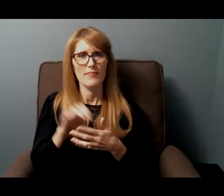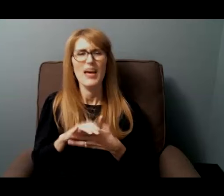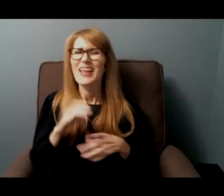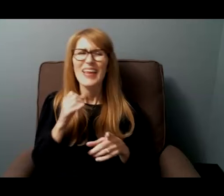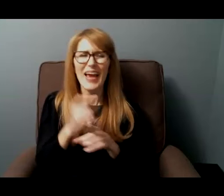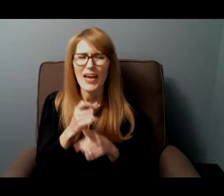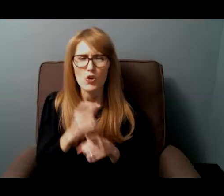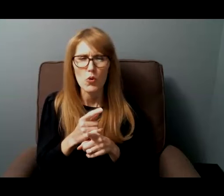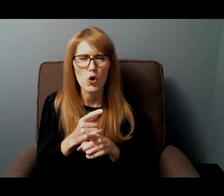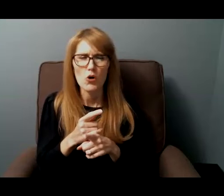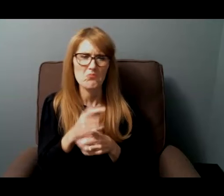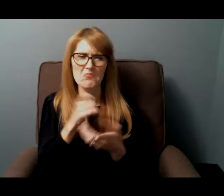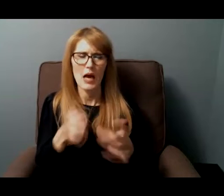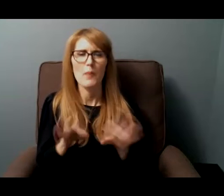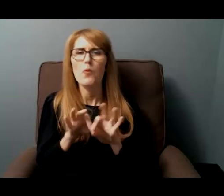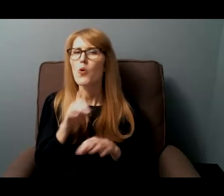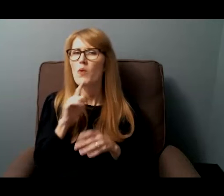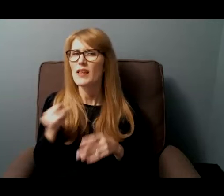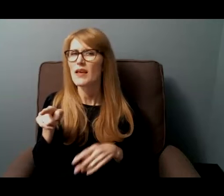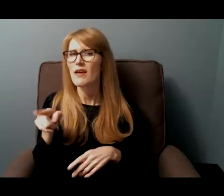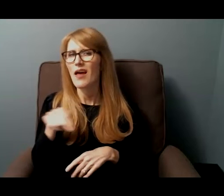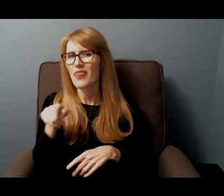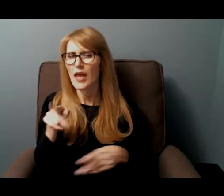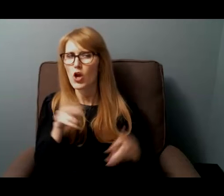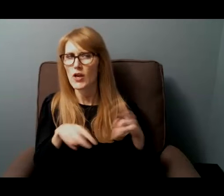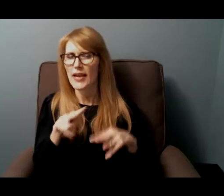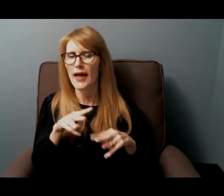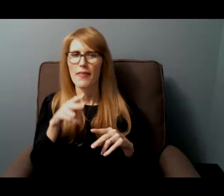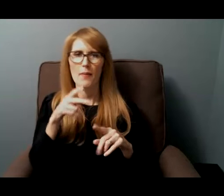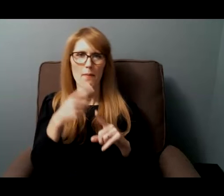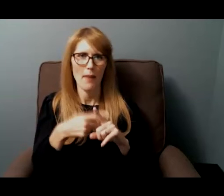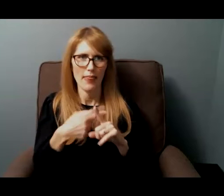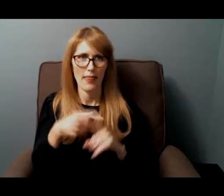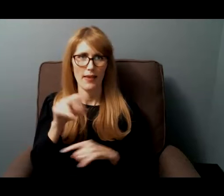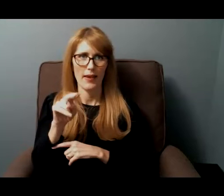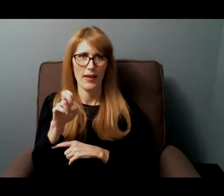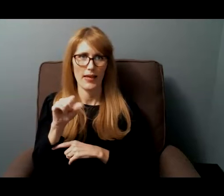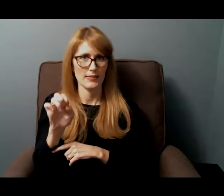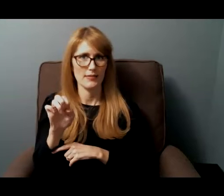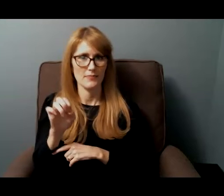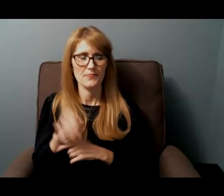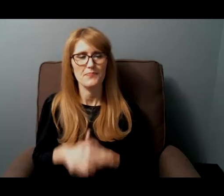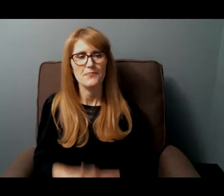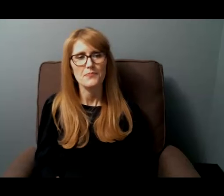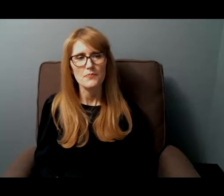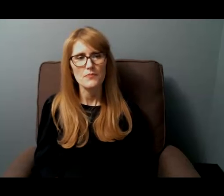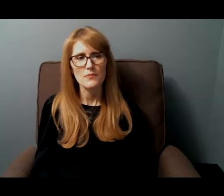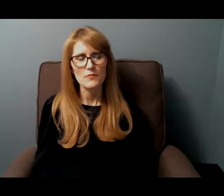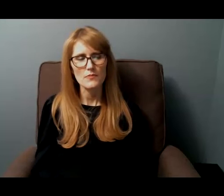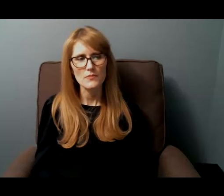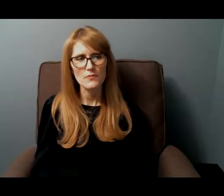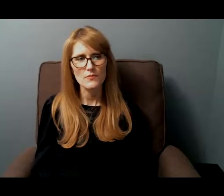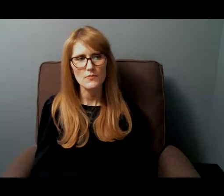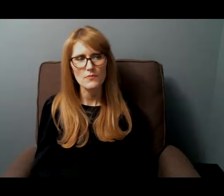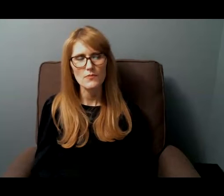It's the monthly that's more key for them. So when it comes to reporting, you will be